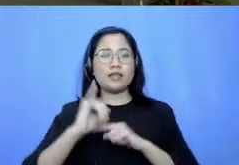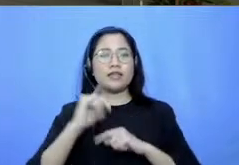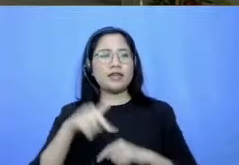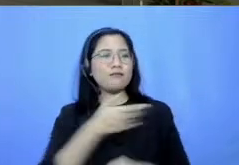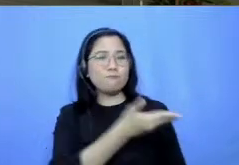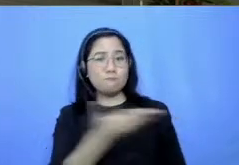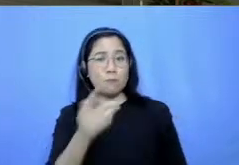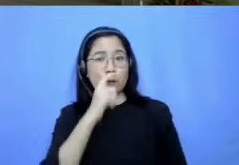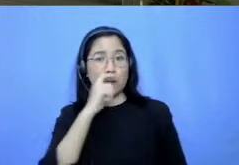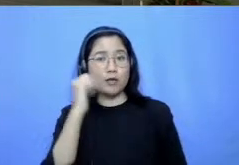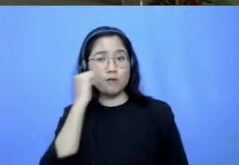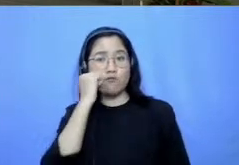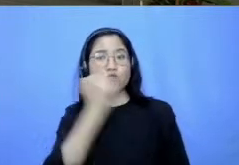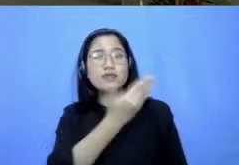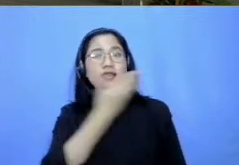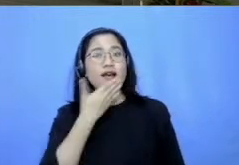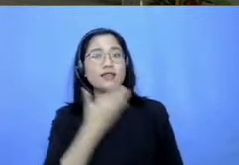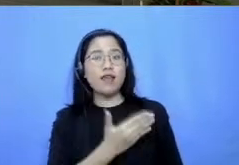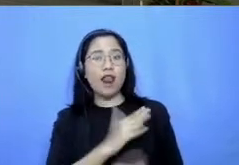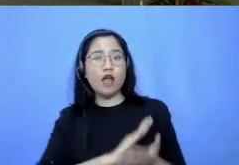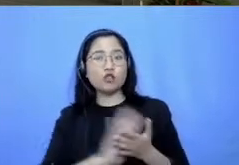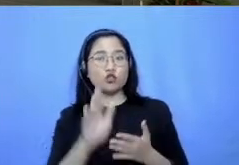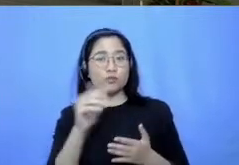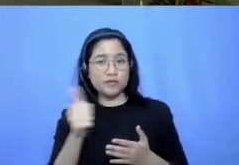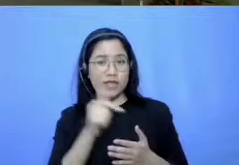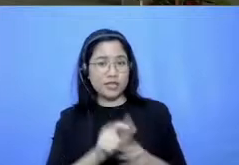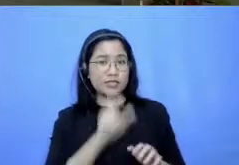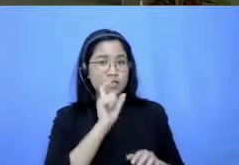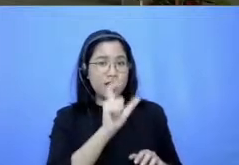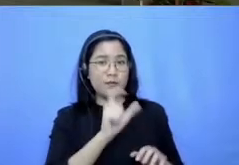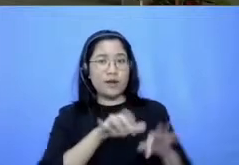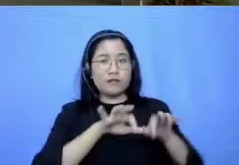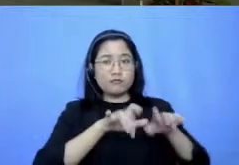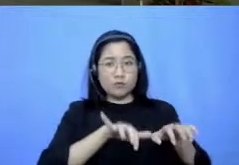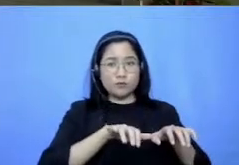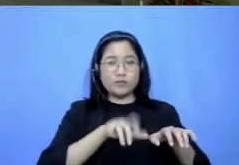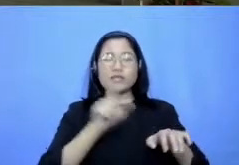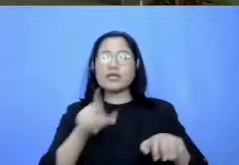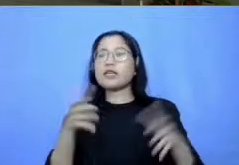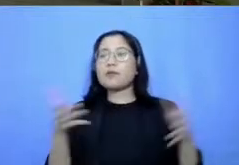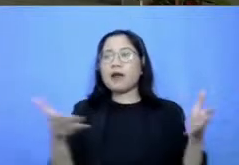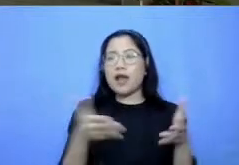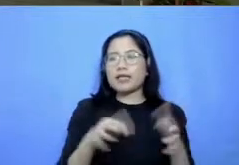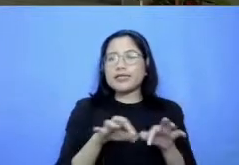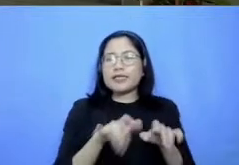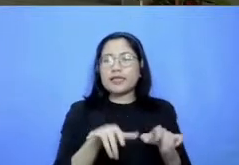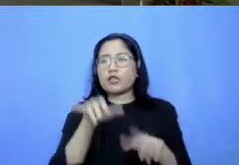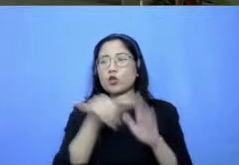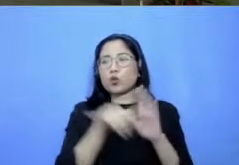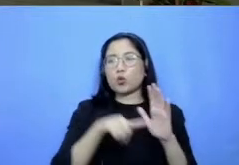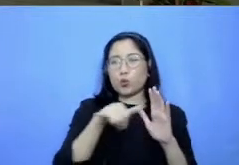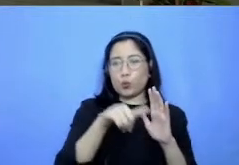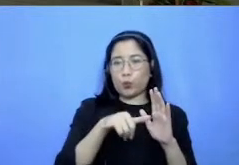in the chat column on YouTube. you can